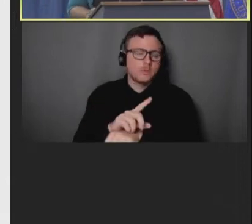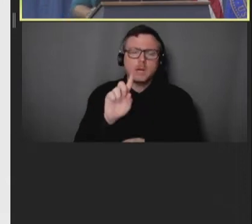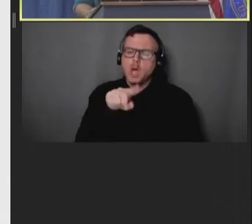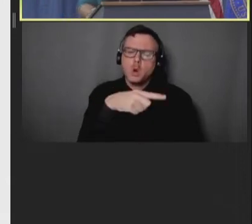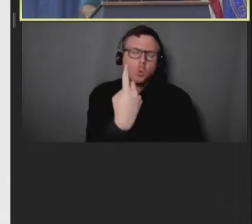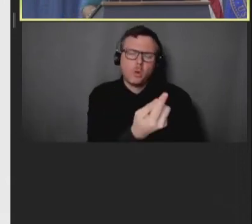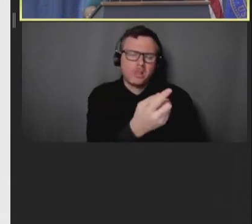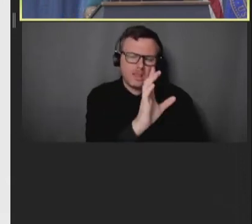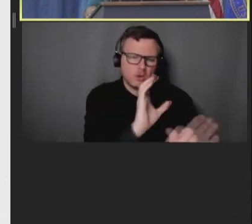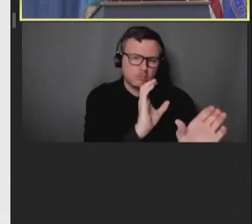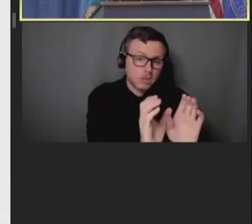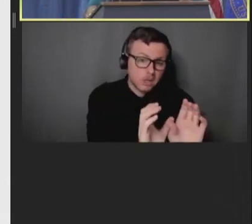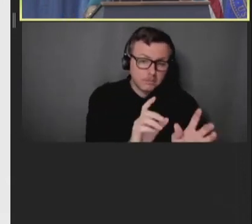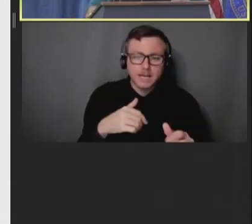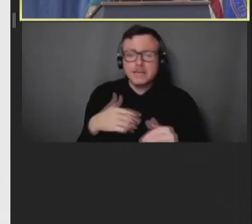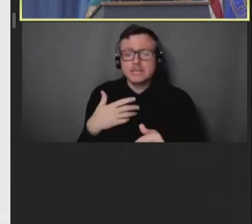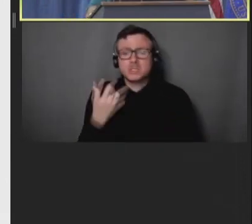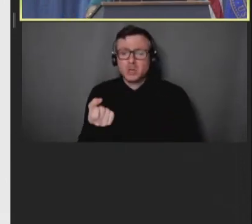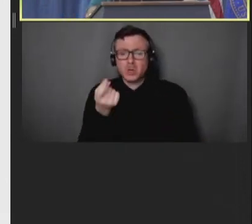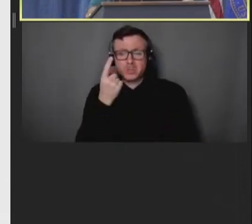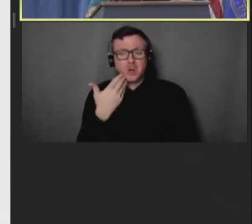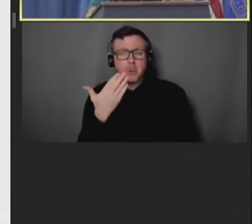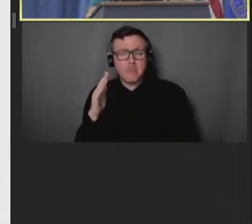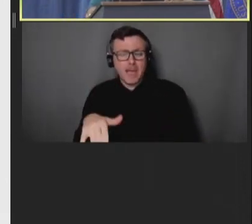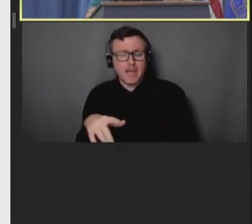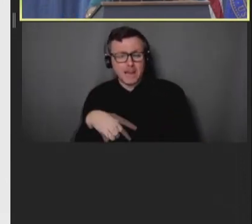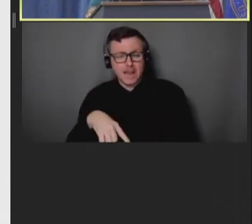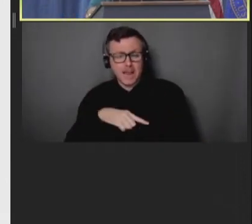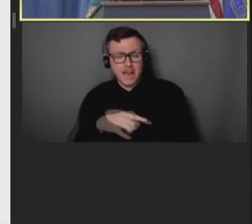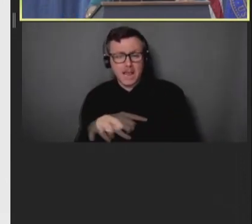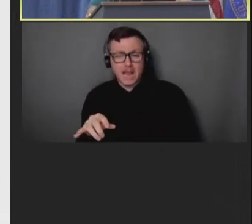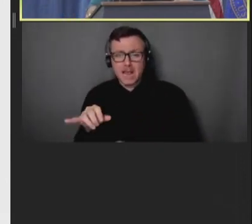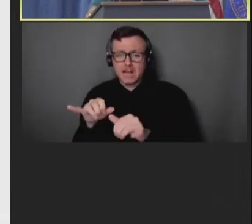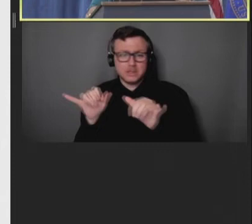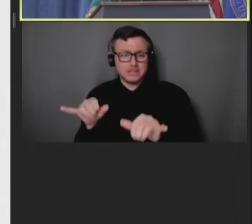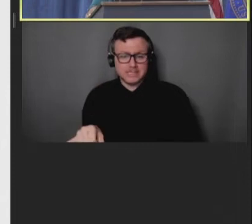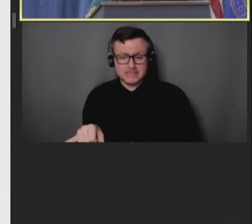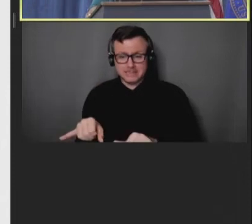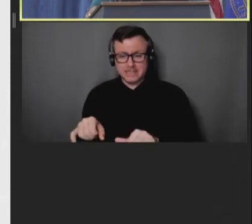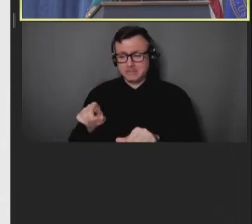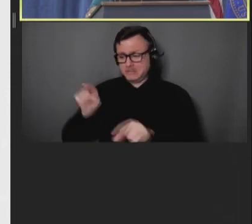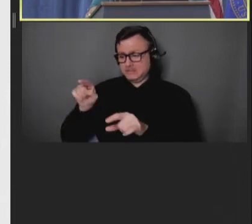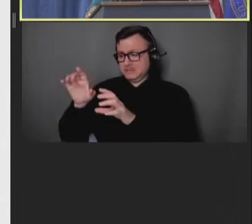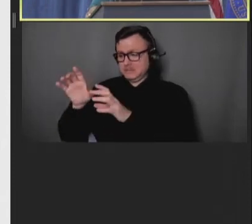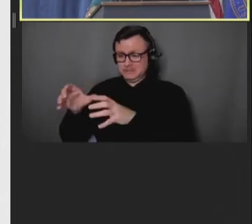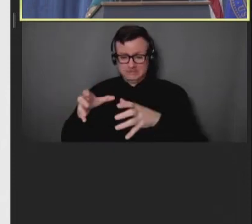was just how bad our systems did not speak to each other, so the interoperability was